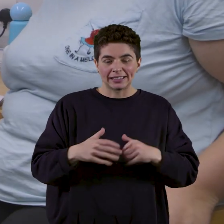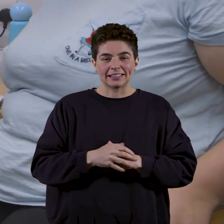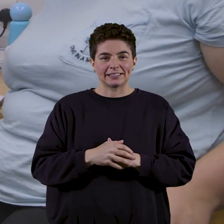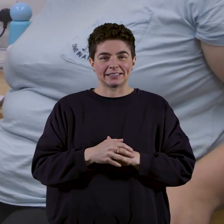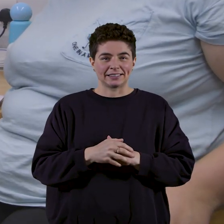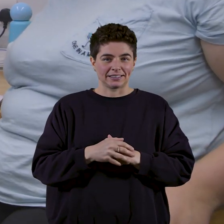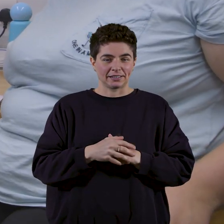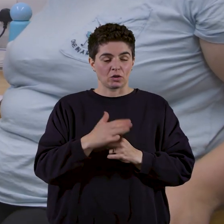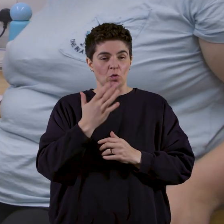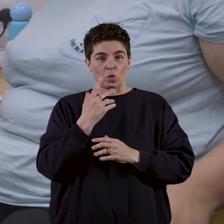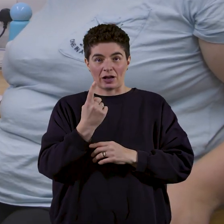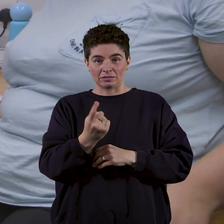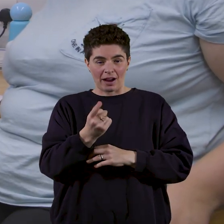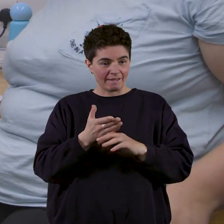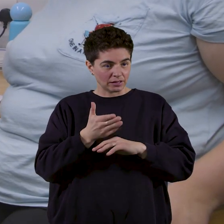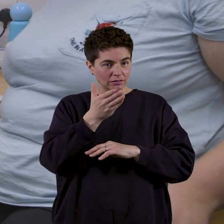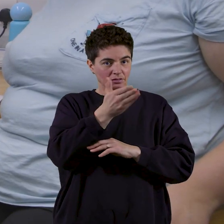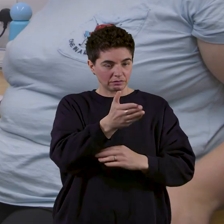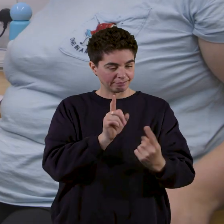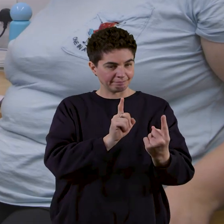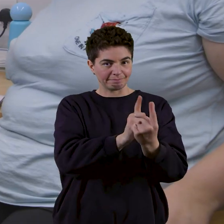Everything that happens from when we first see our